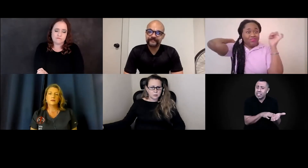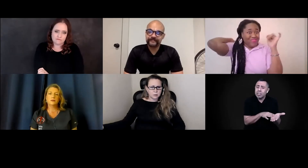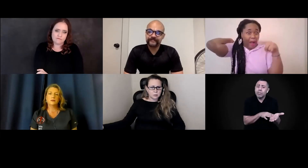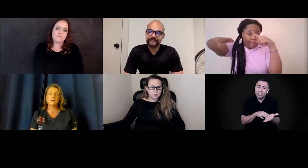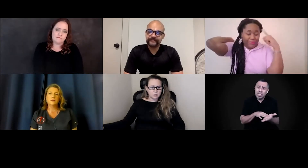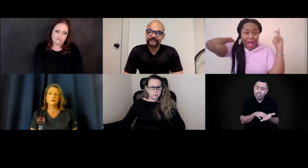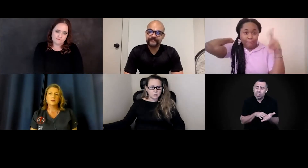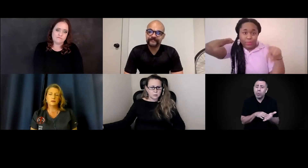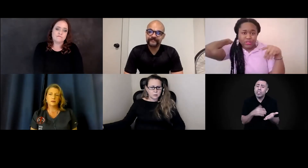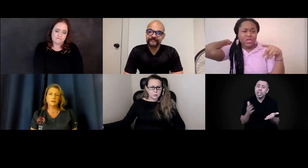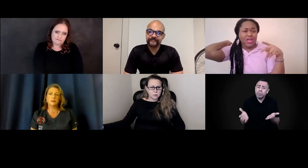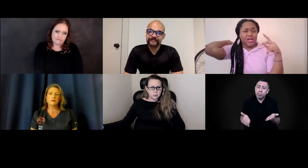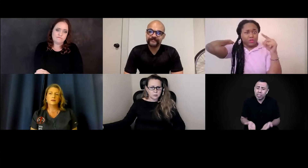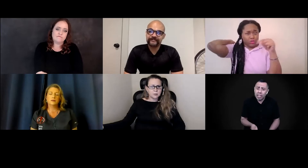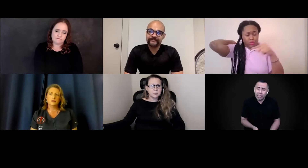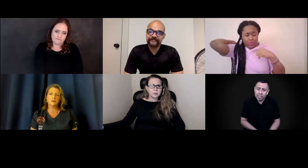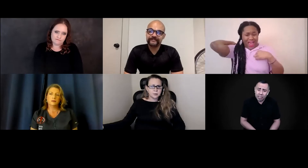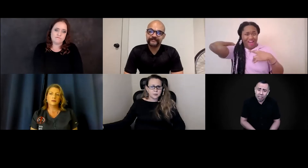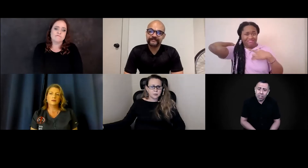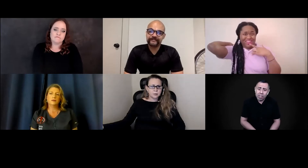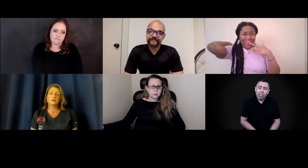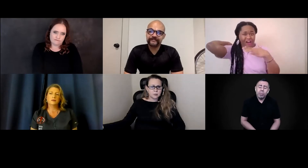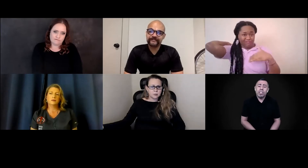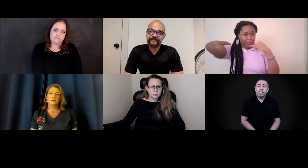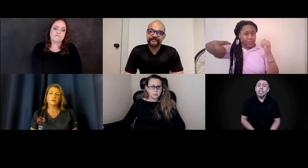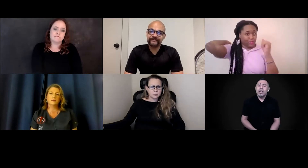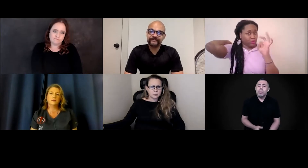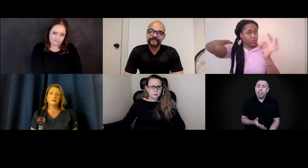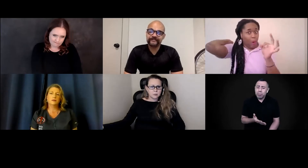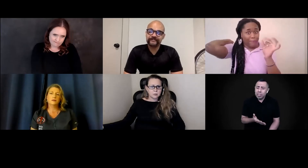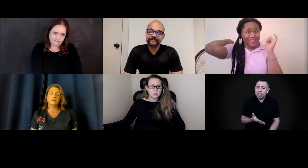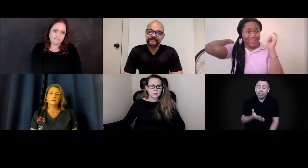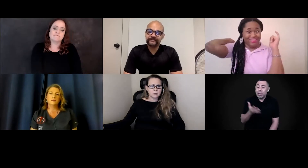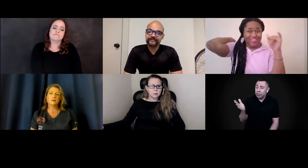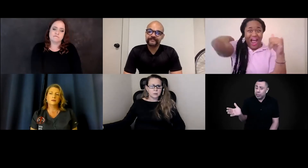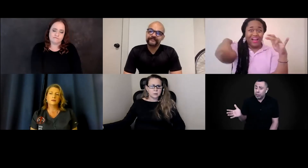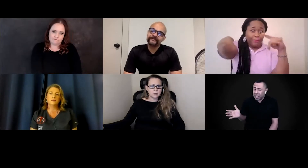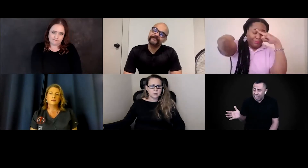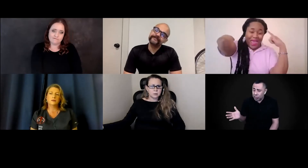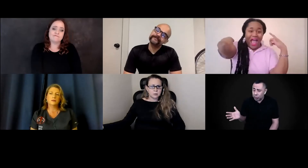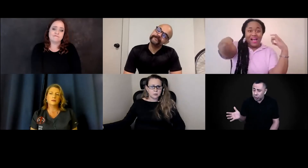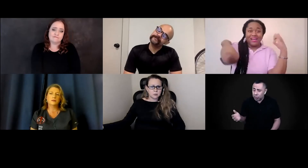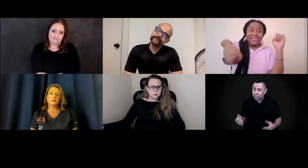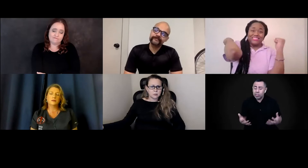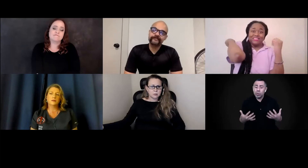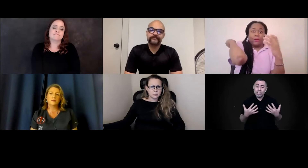should ask details on what type of music that is because it might be a better fit for a Black interpreter.